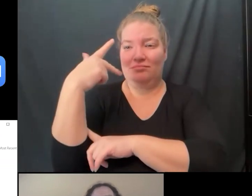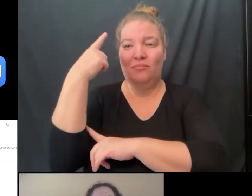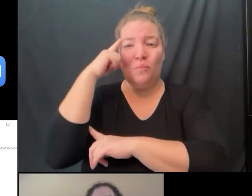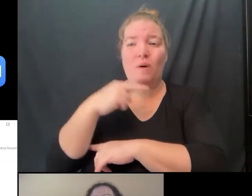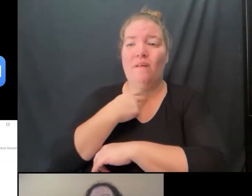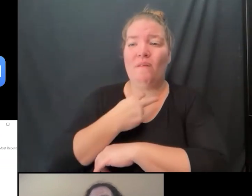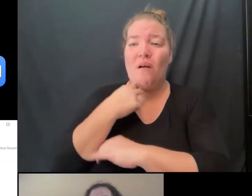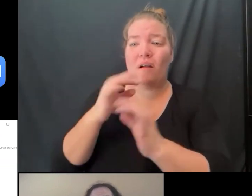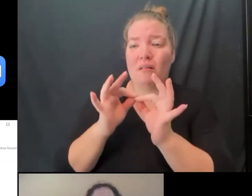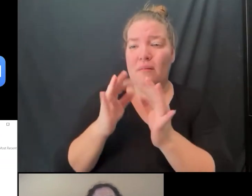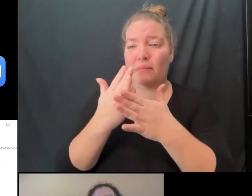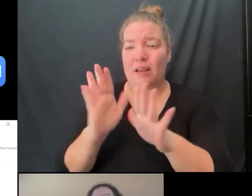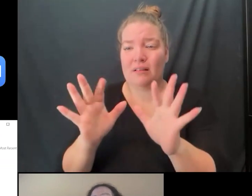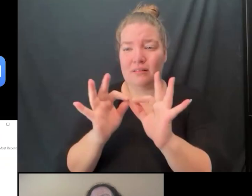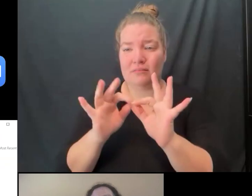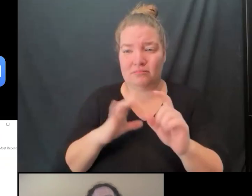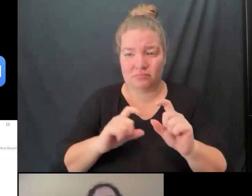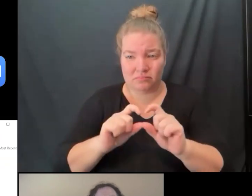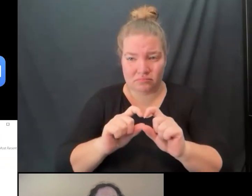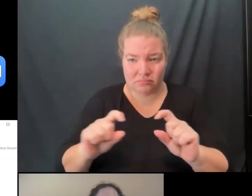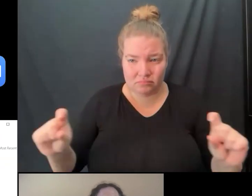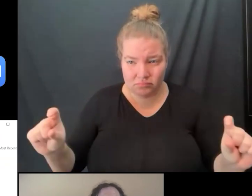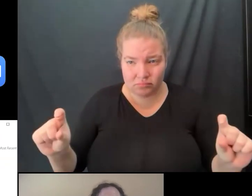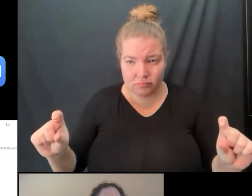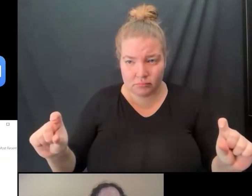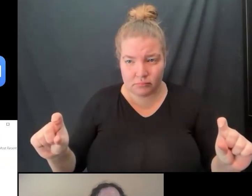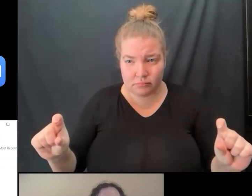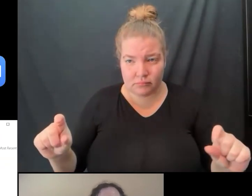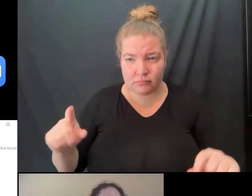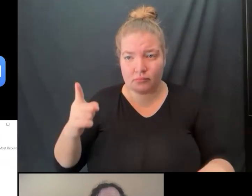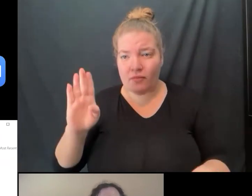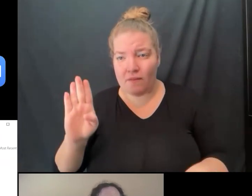It's also Alt-Y on Windows or Option-Y on Macs.